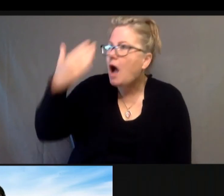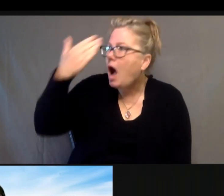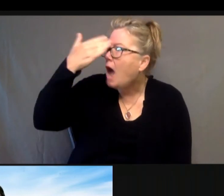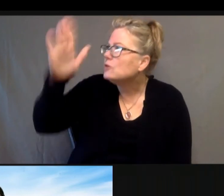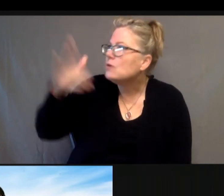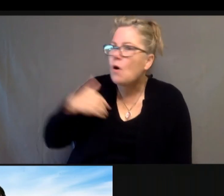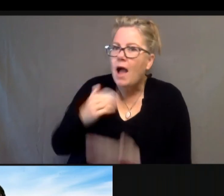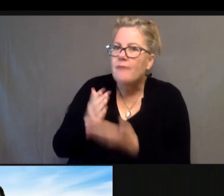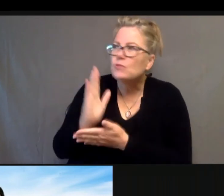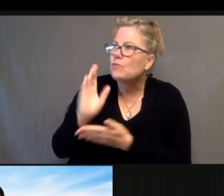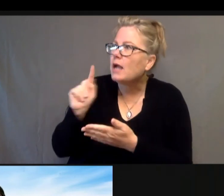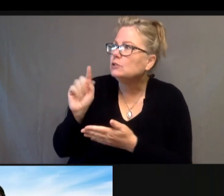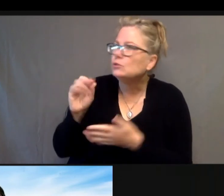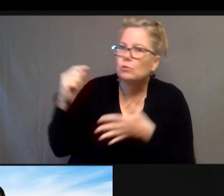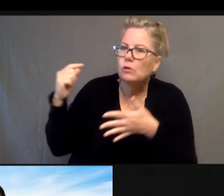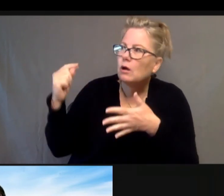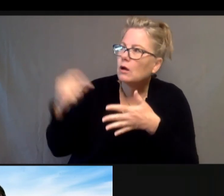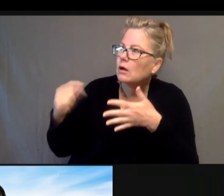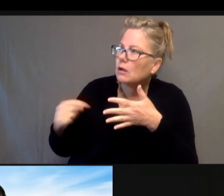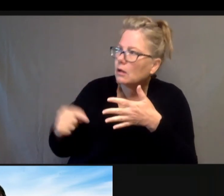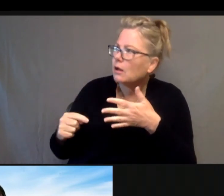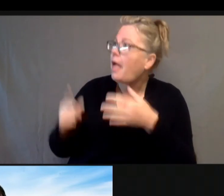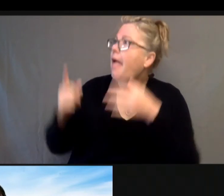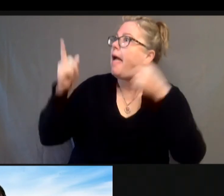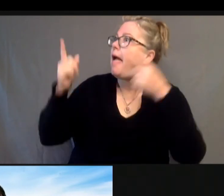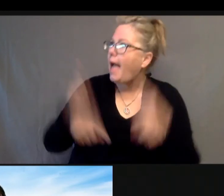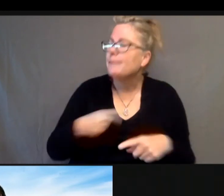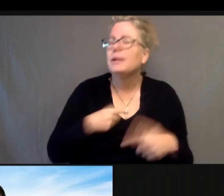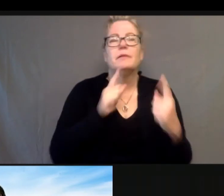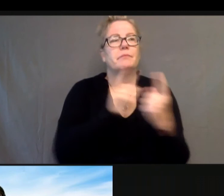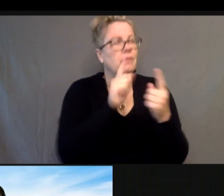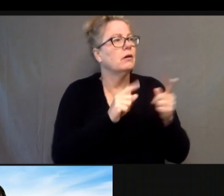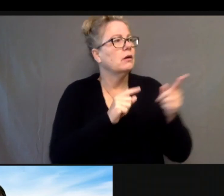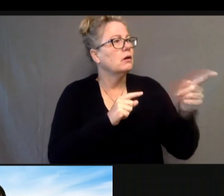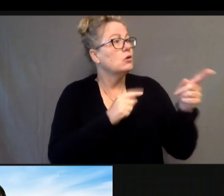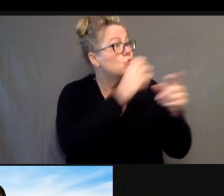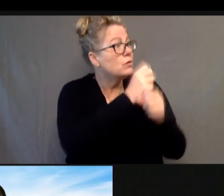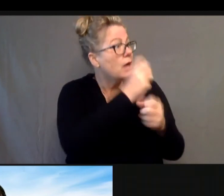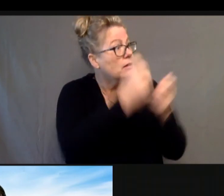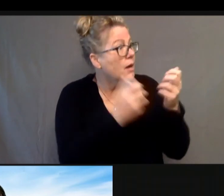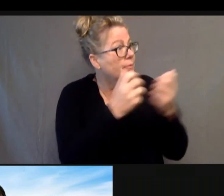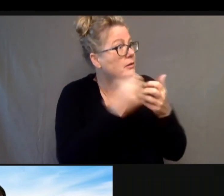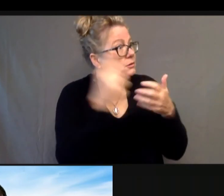spoke to someone else who received accommodations and told me about the law or told me about